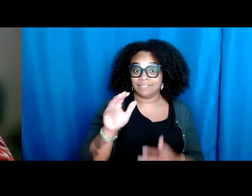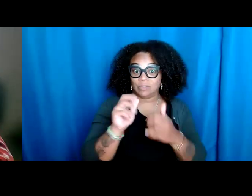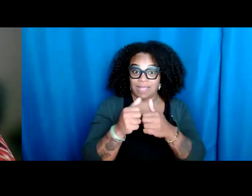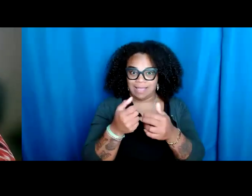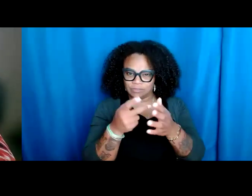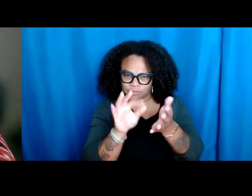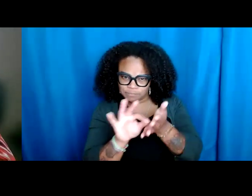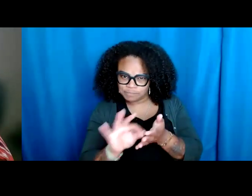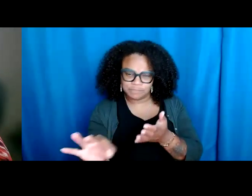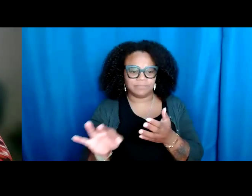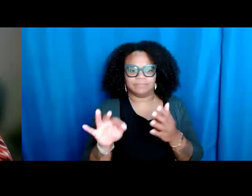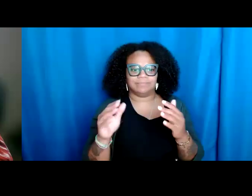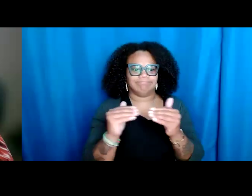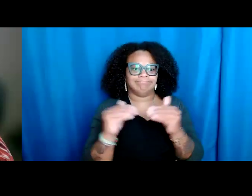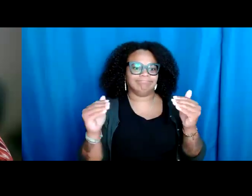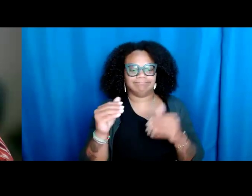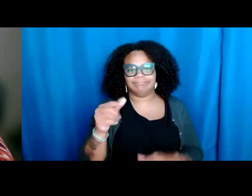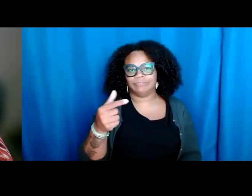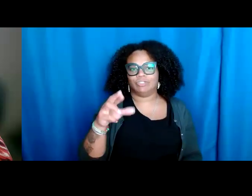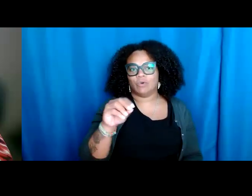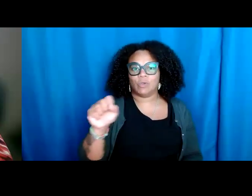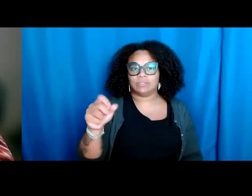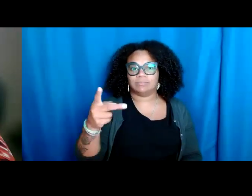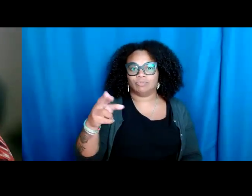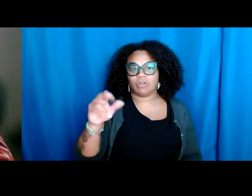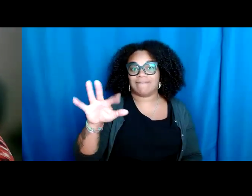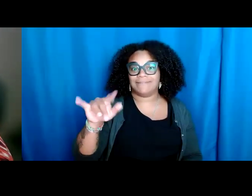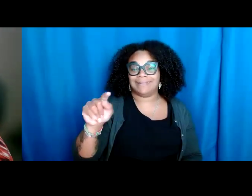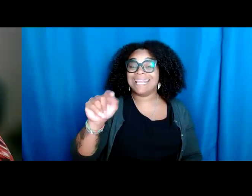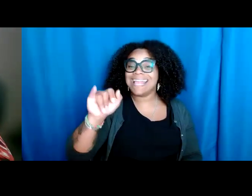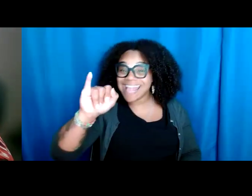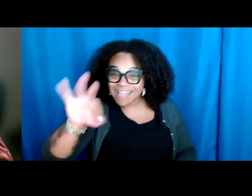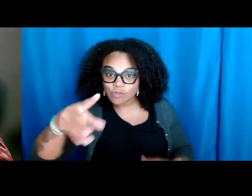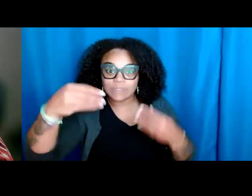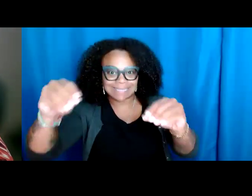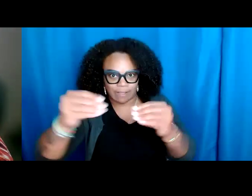your gross profit if you sell products. You are going to take your revenue. Joe's revenue was